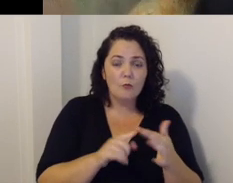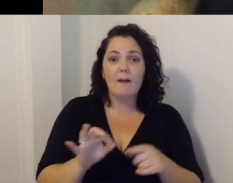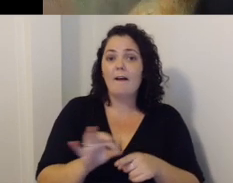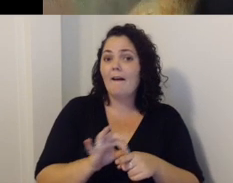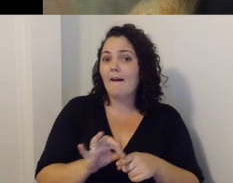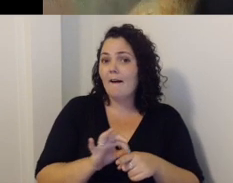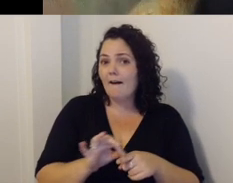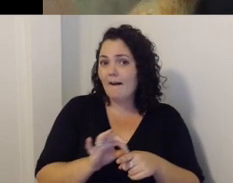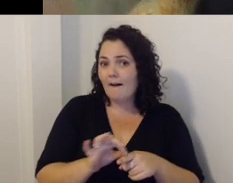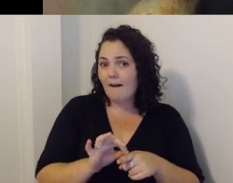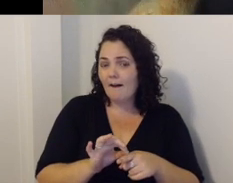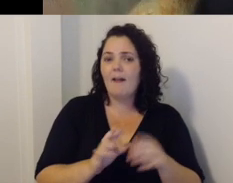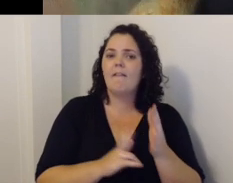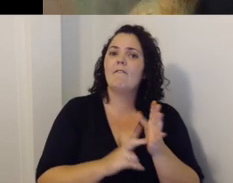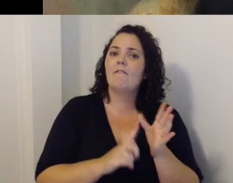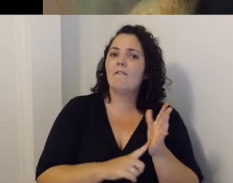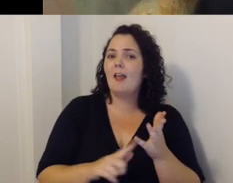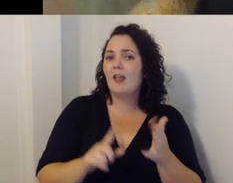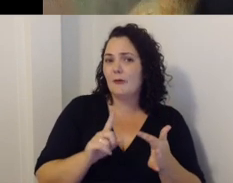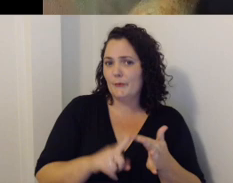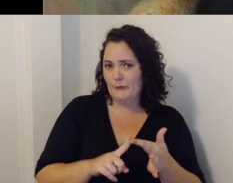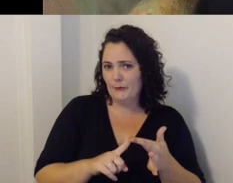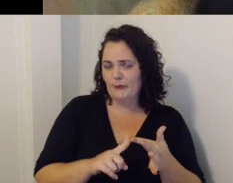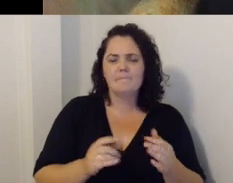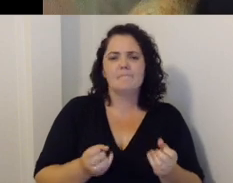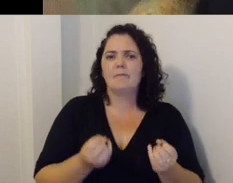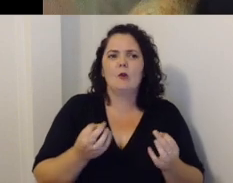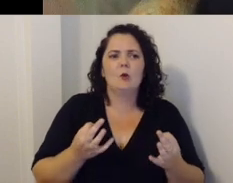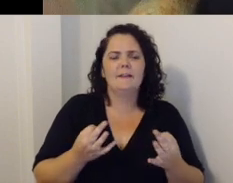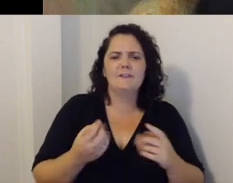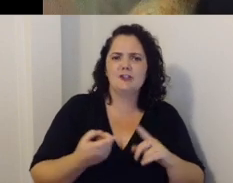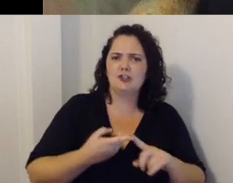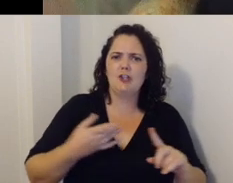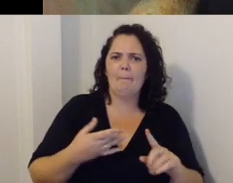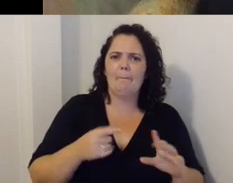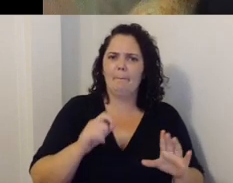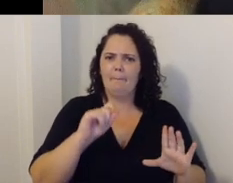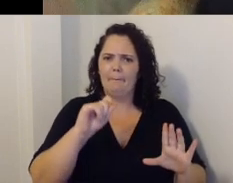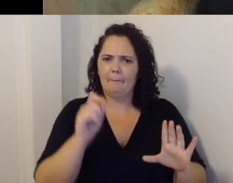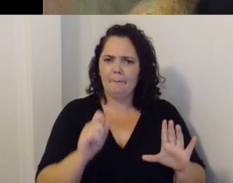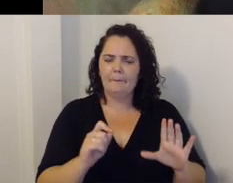and what you don't get is again that hard outline what we refer to as a contour line that surrounds